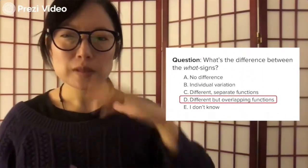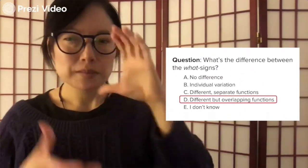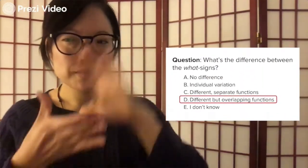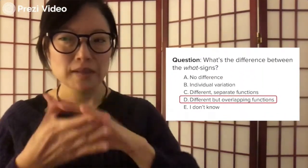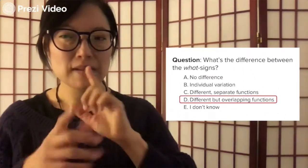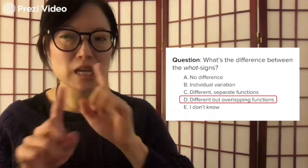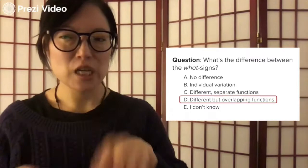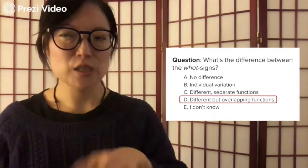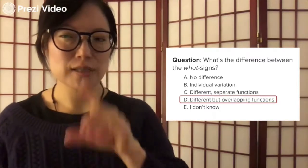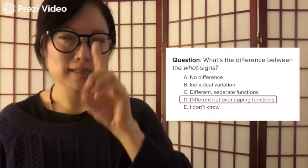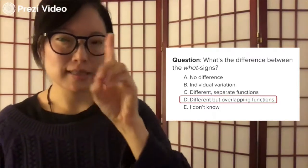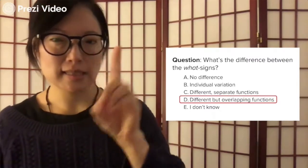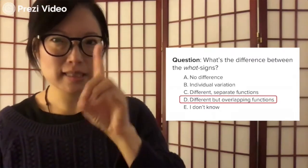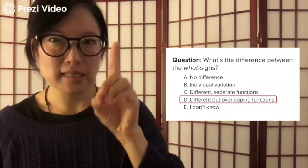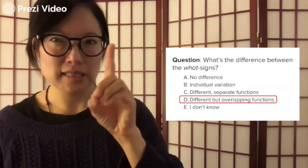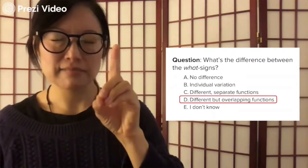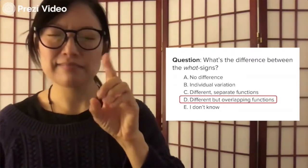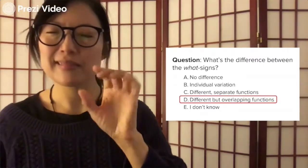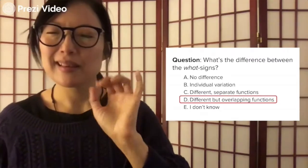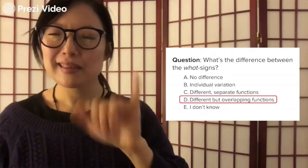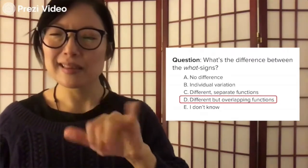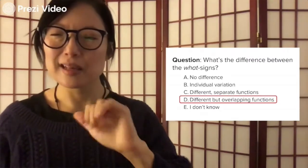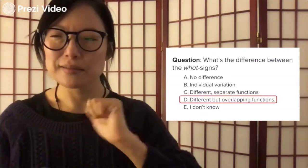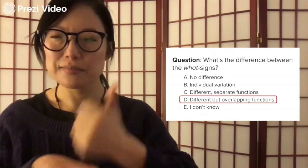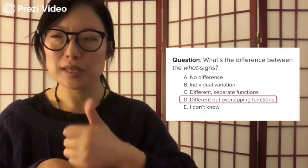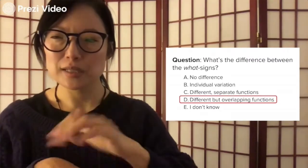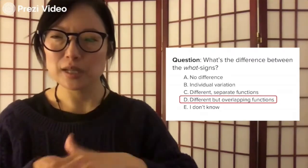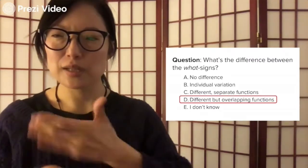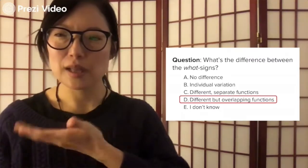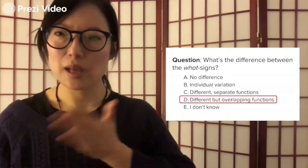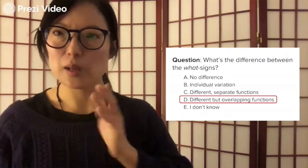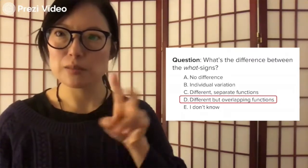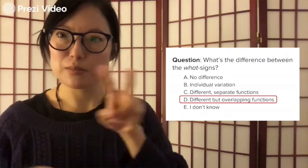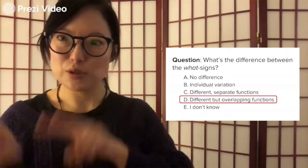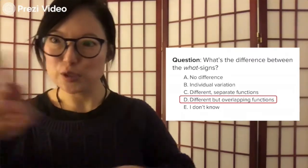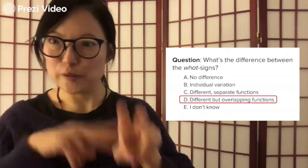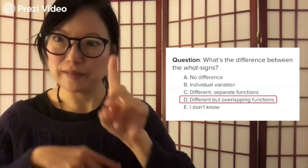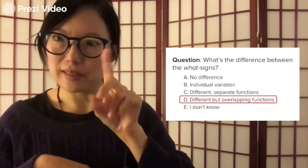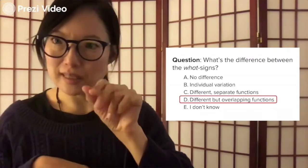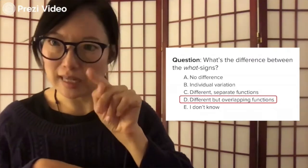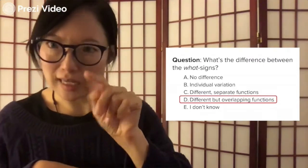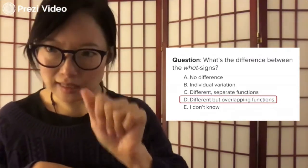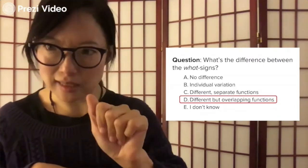Well, we believe the answer is D, which is based on what we've